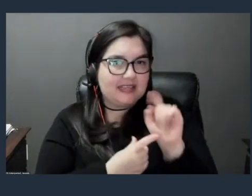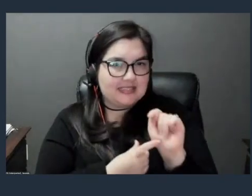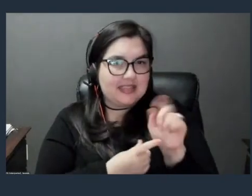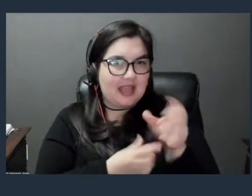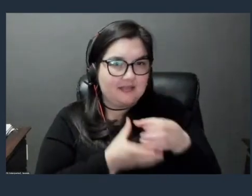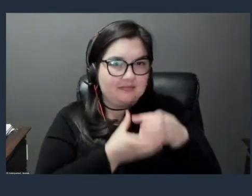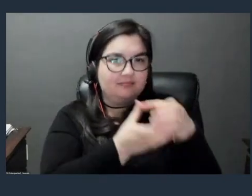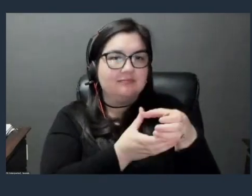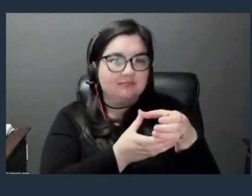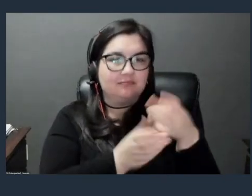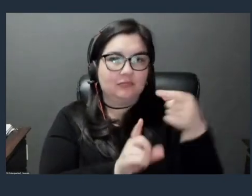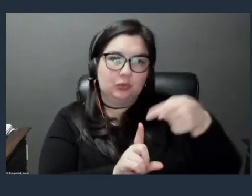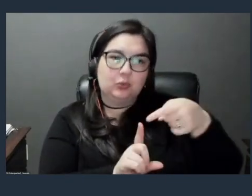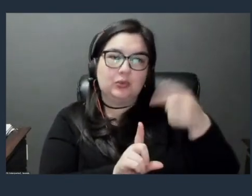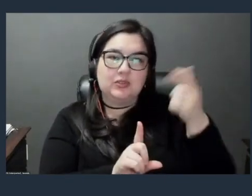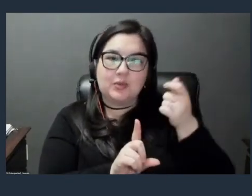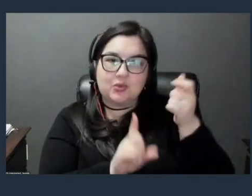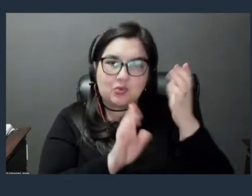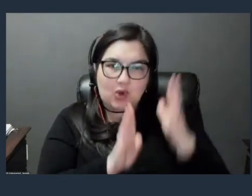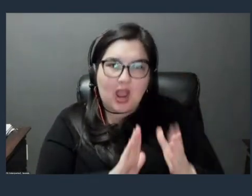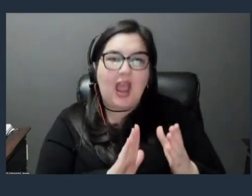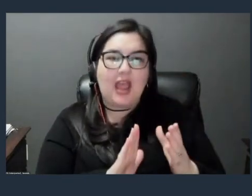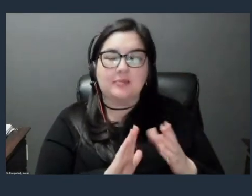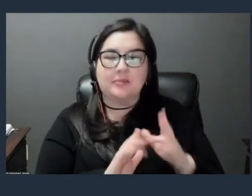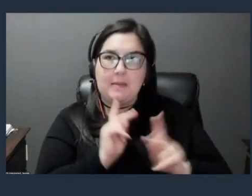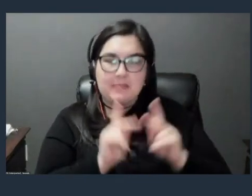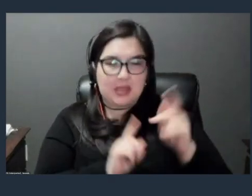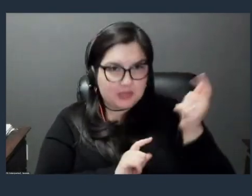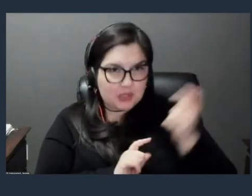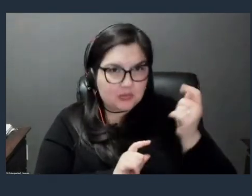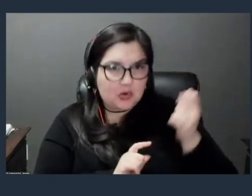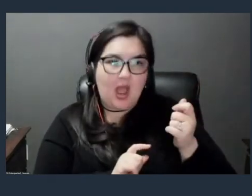And people subscribe to your data sets, people unsubscribe, you wanna share.